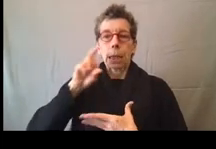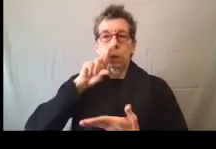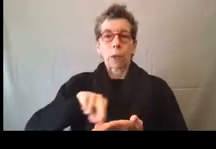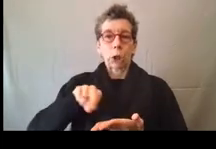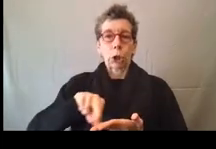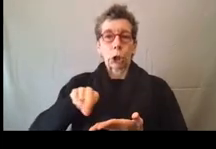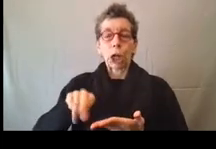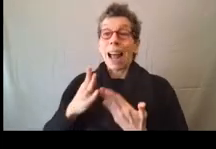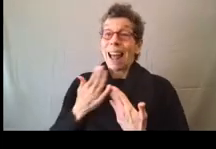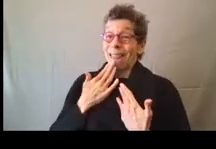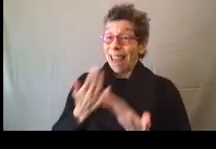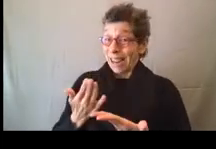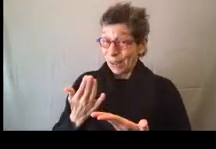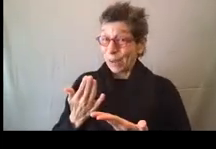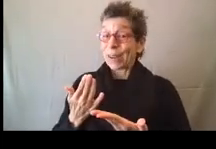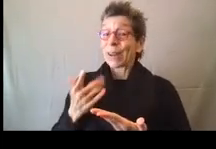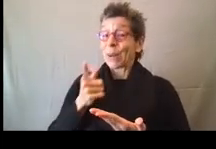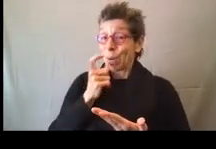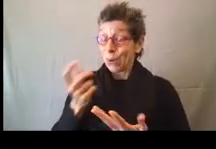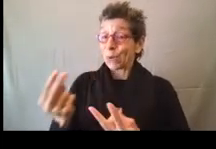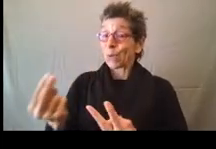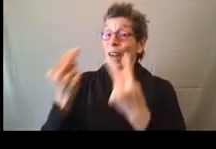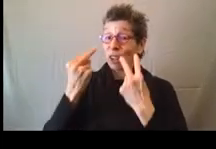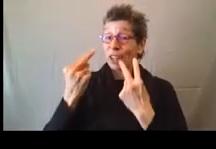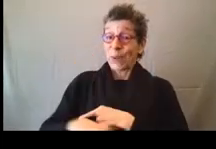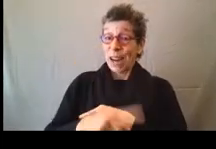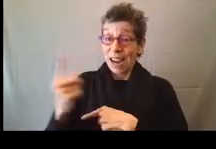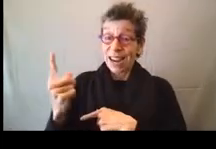you so much to everyone who is here today and we look forward to taking your questions